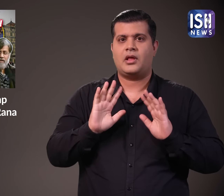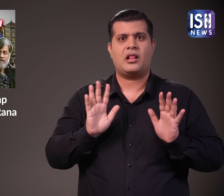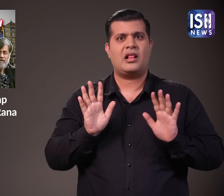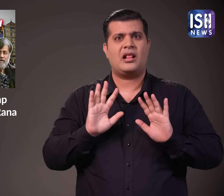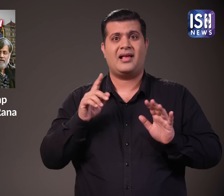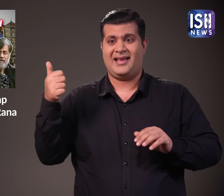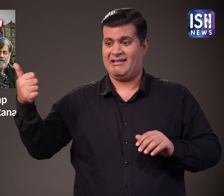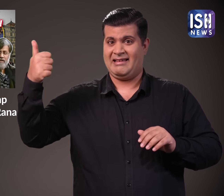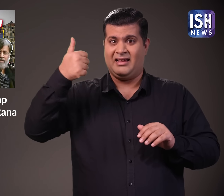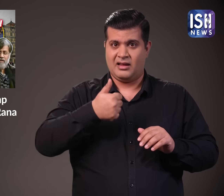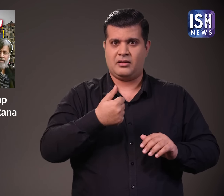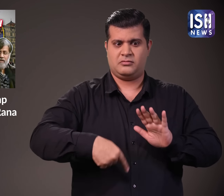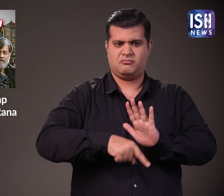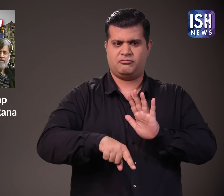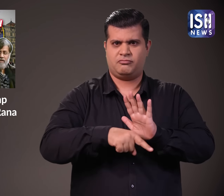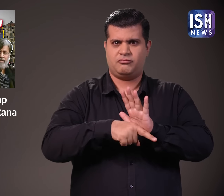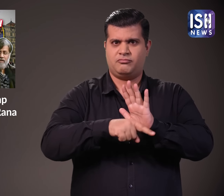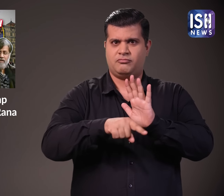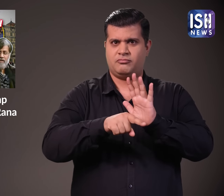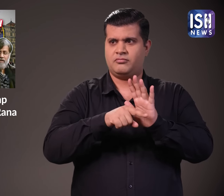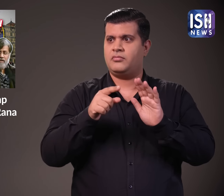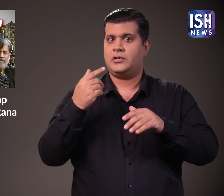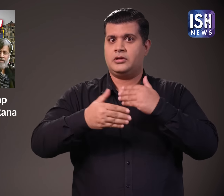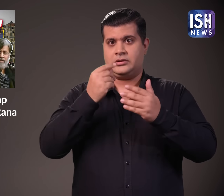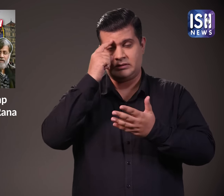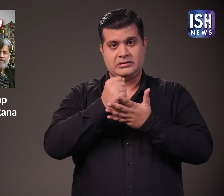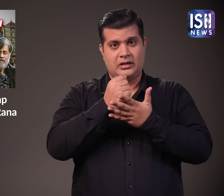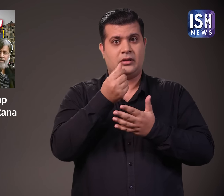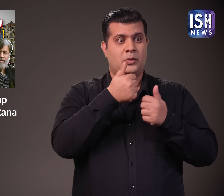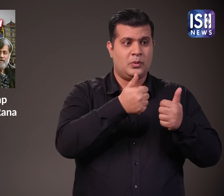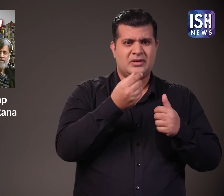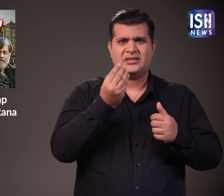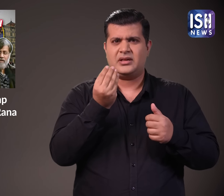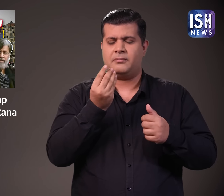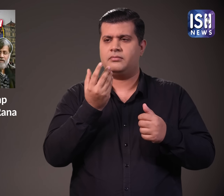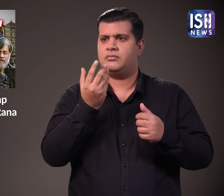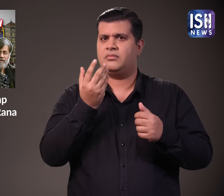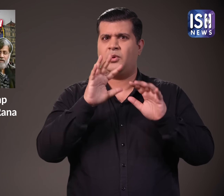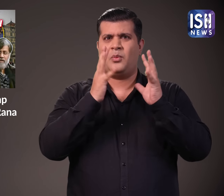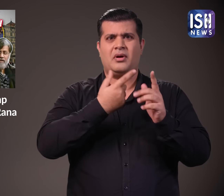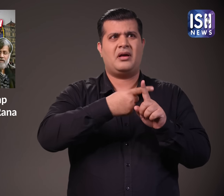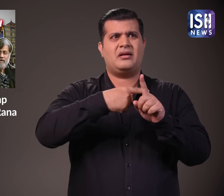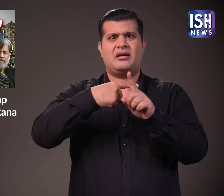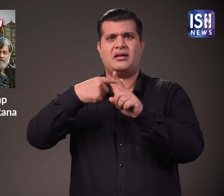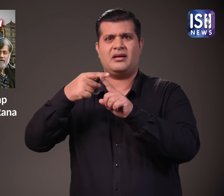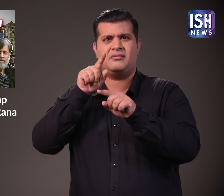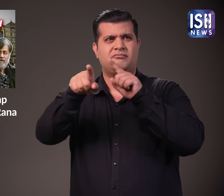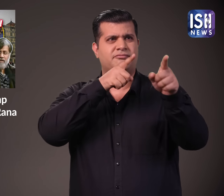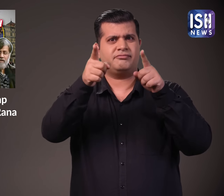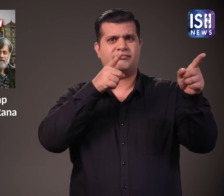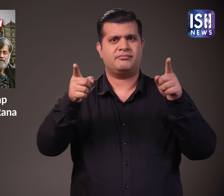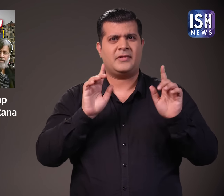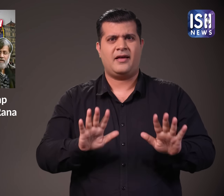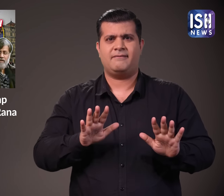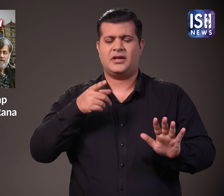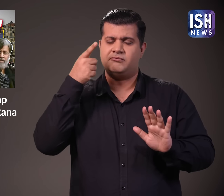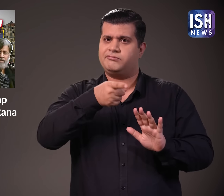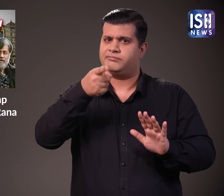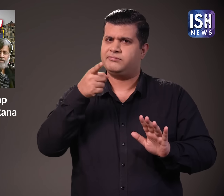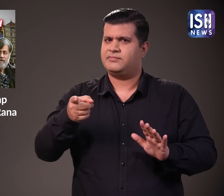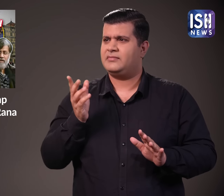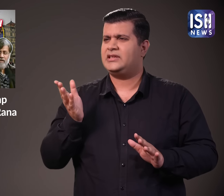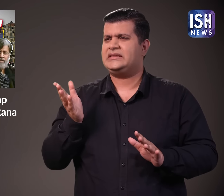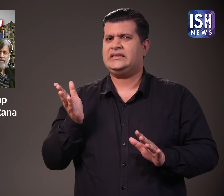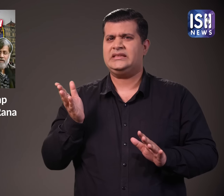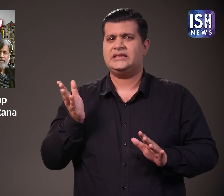But once he took office, he signed agreements - some were beneficial, while others had negative effects on some countries.